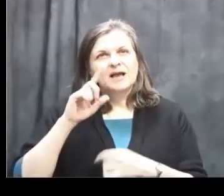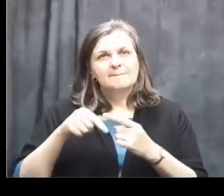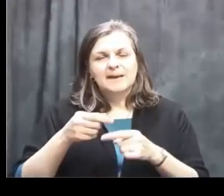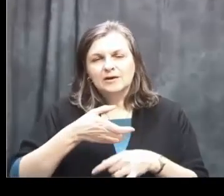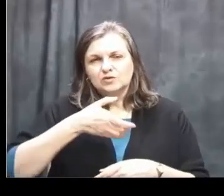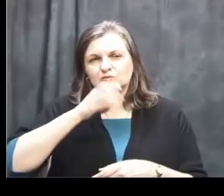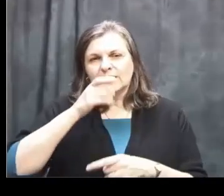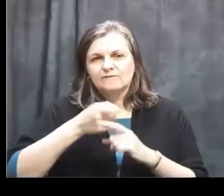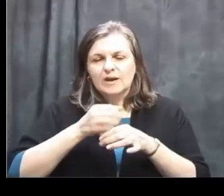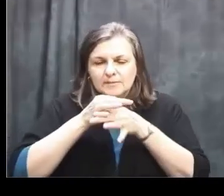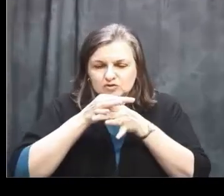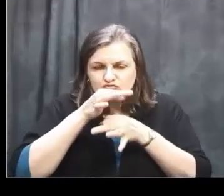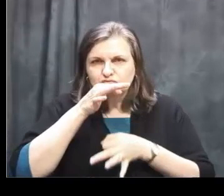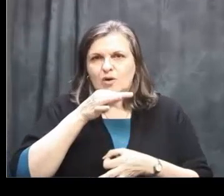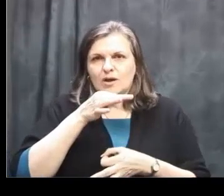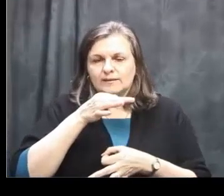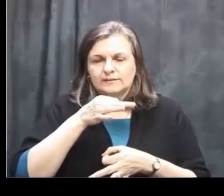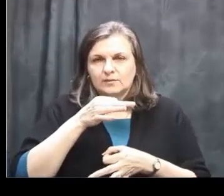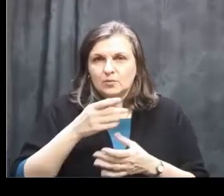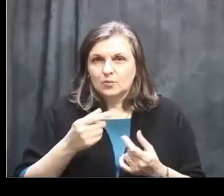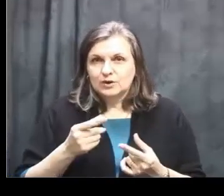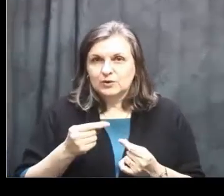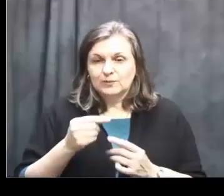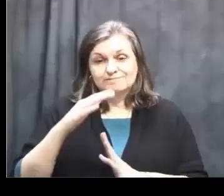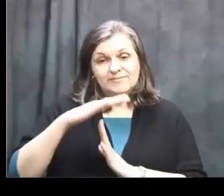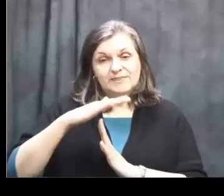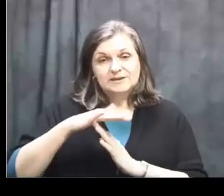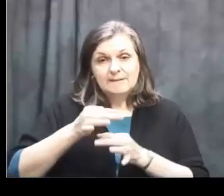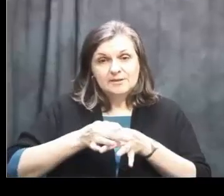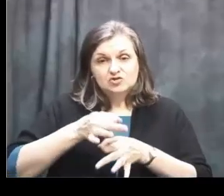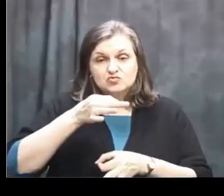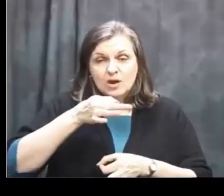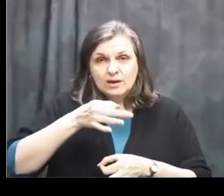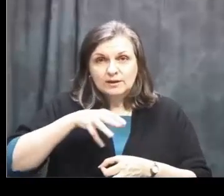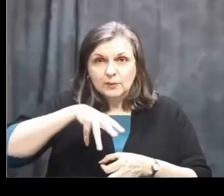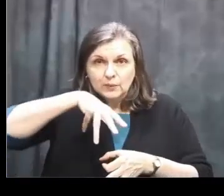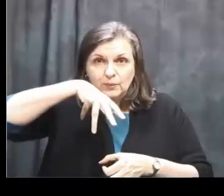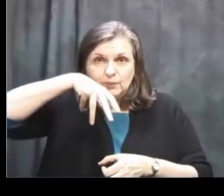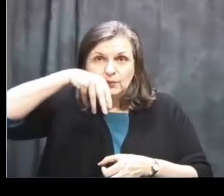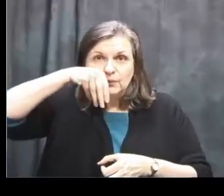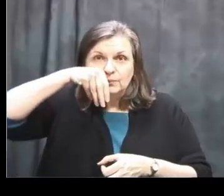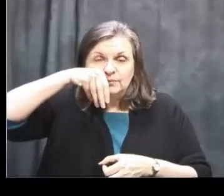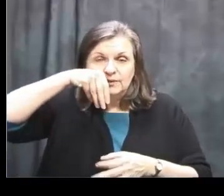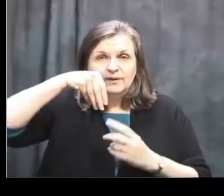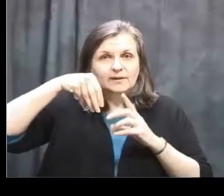out of a straw - ok - you are applying pressure at the top of the straw and